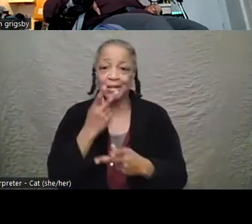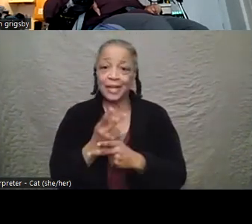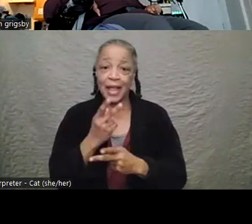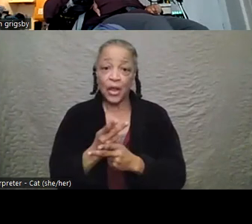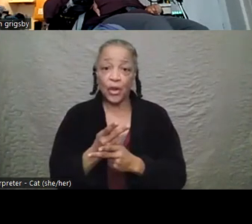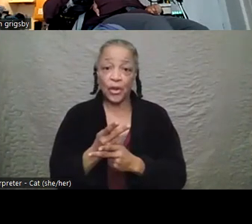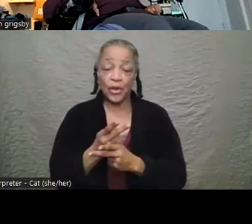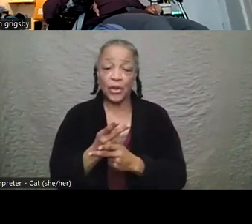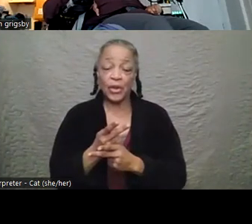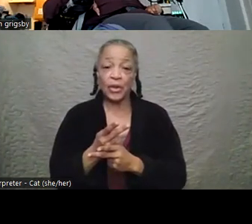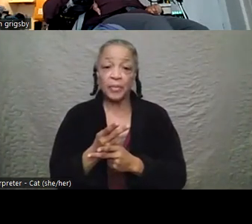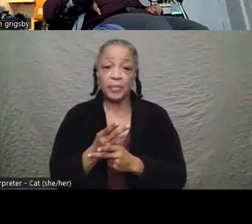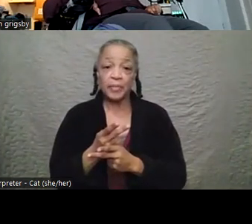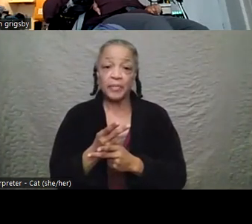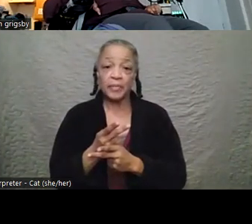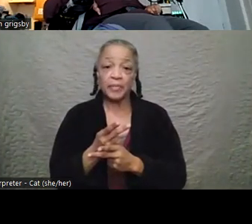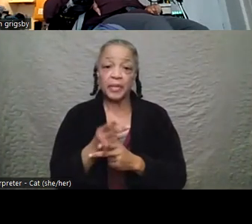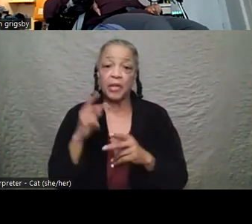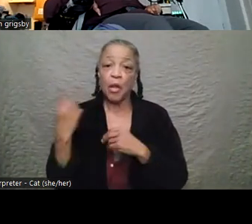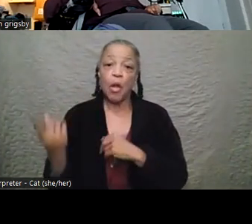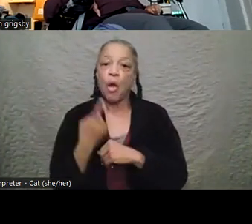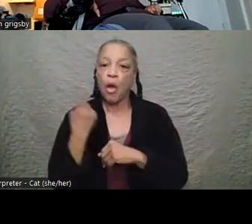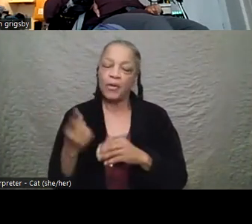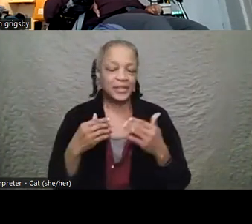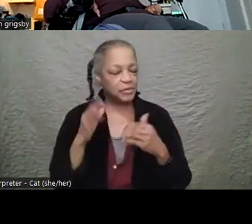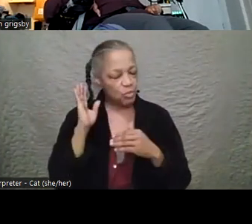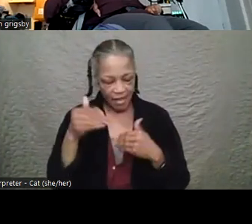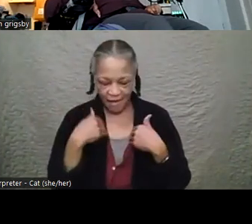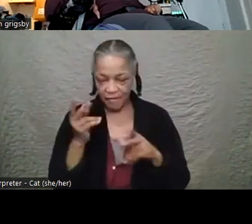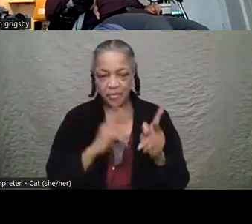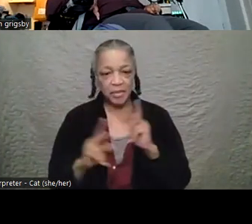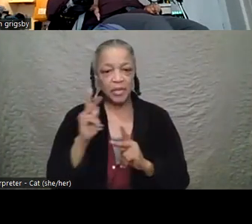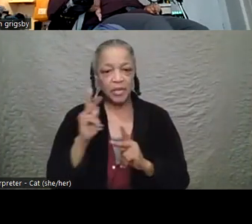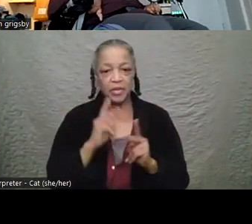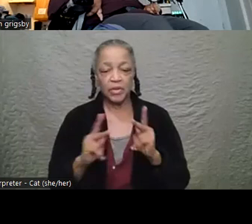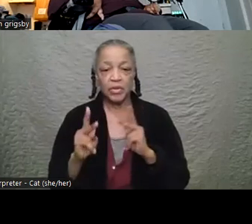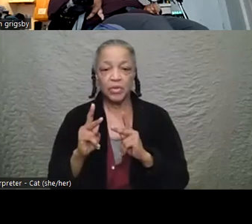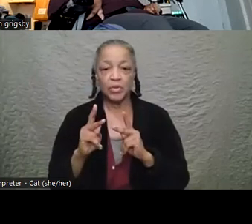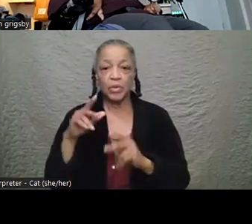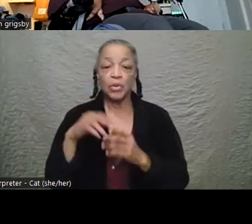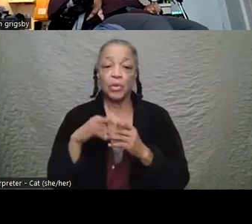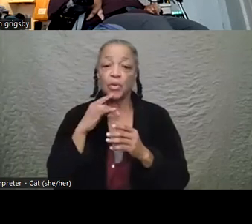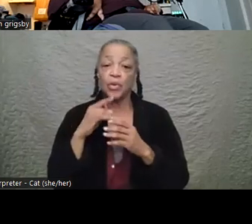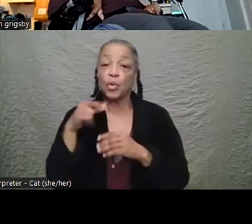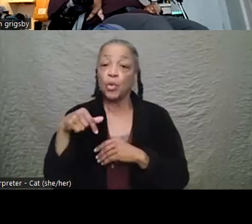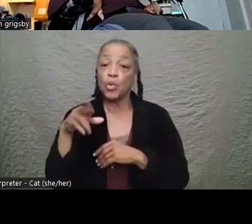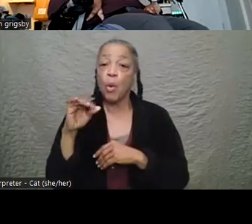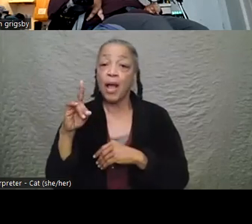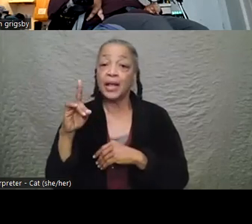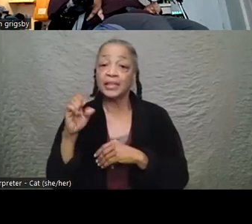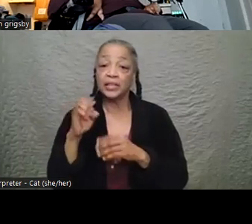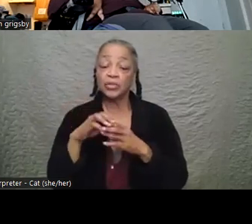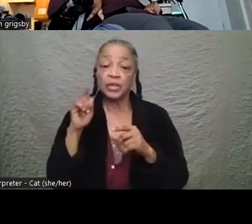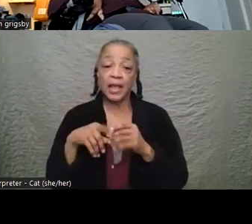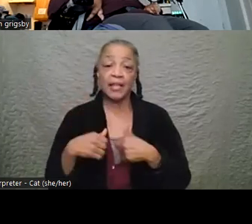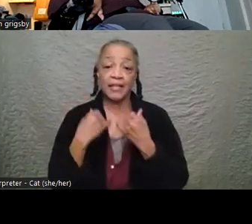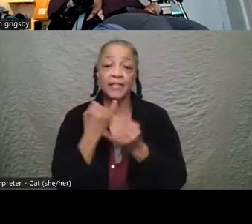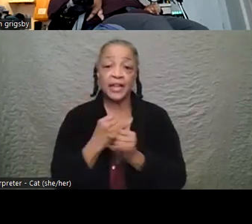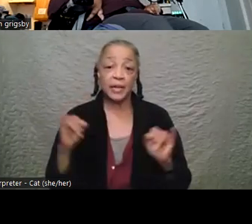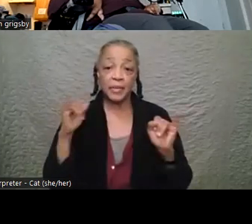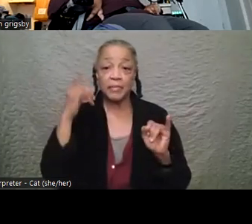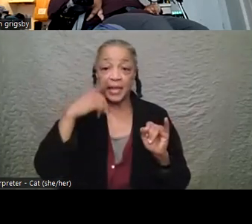There will be people who really cannot live independently because the level of care needed